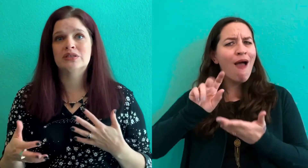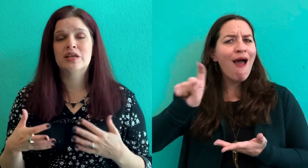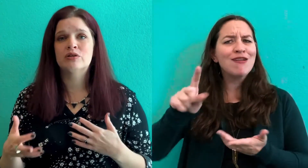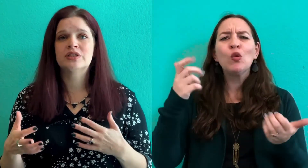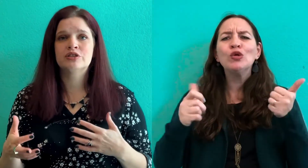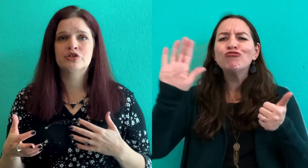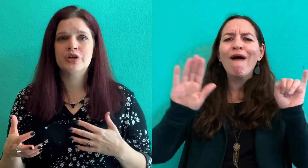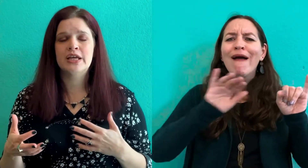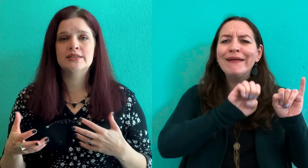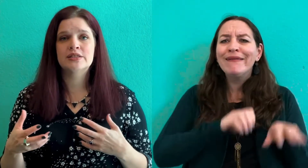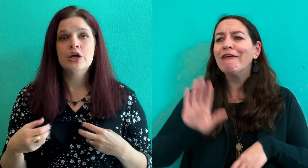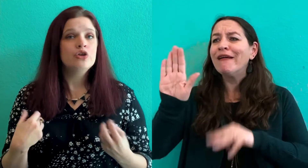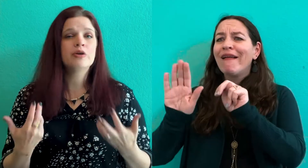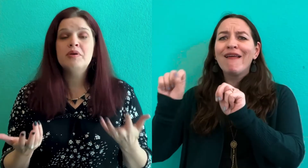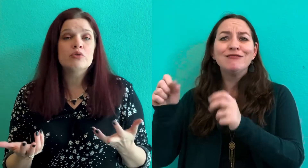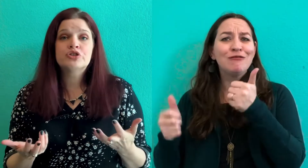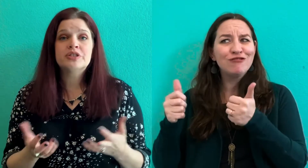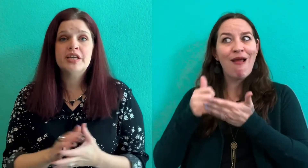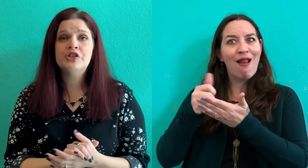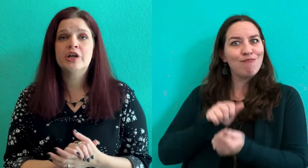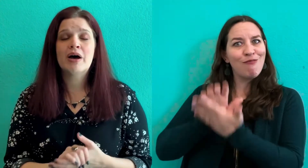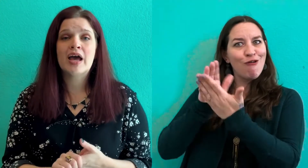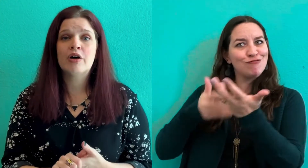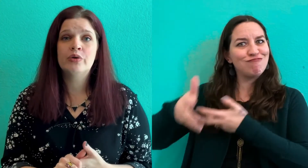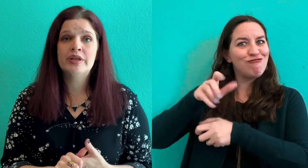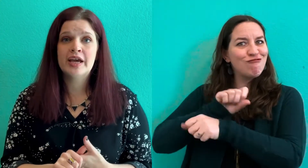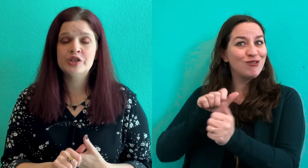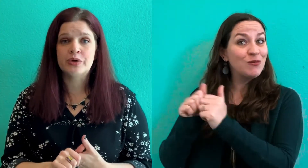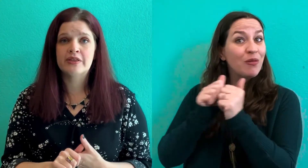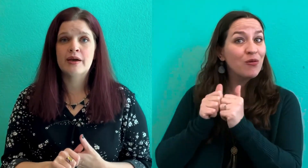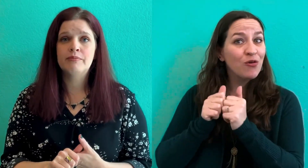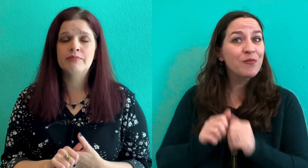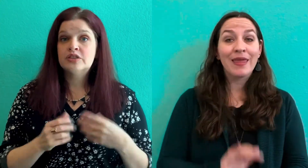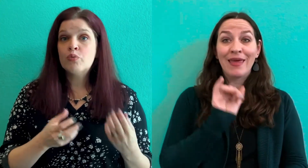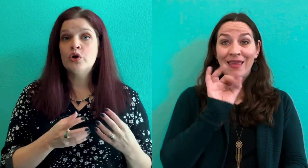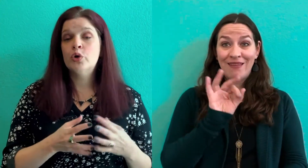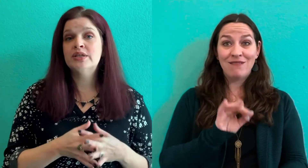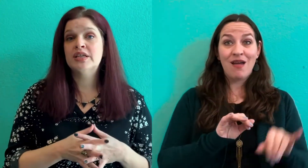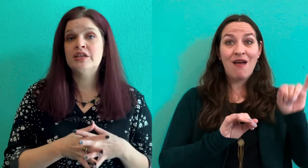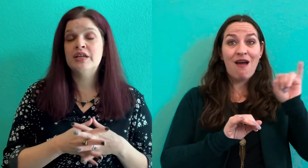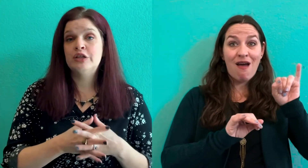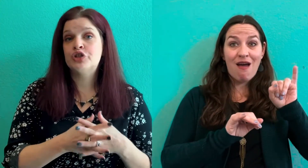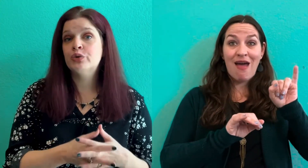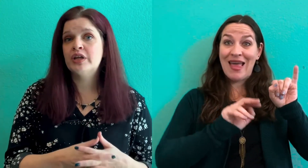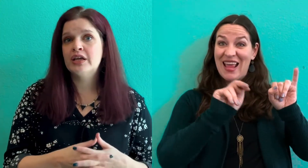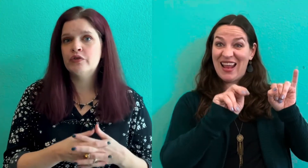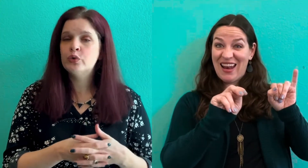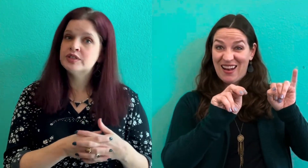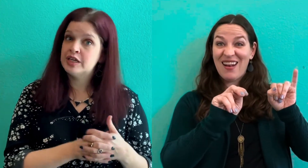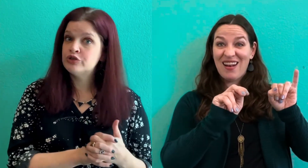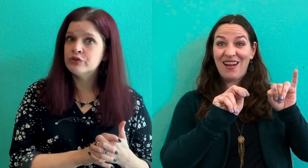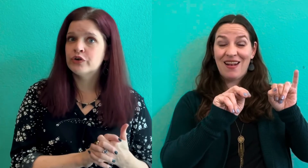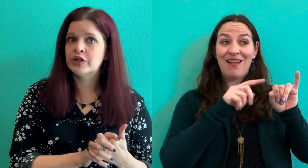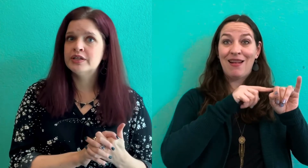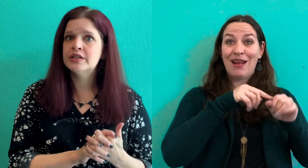skills and strengths, you can be more strategic about how you engage with them. Someone who is an intuitive, who is introverted,